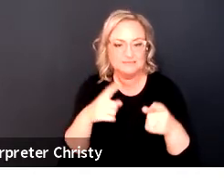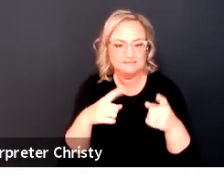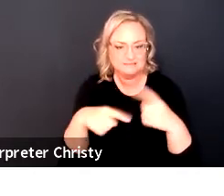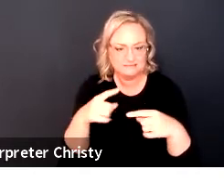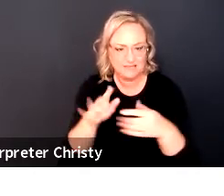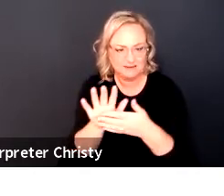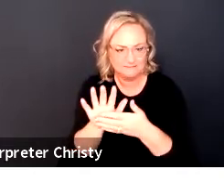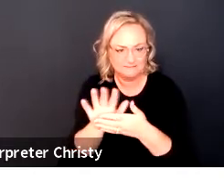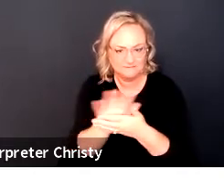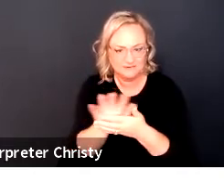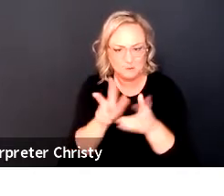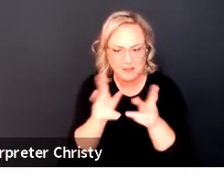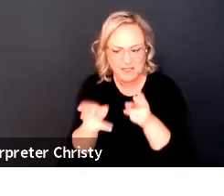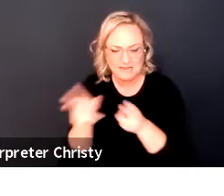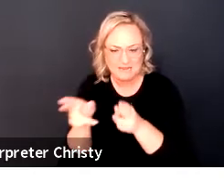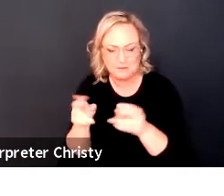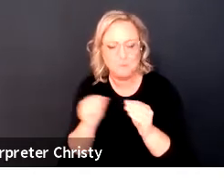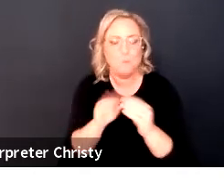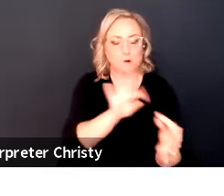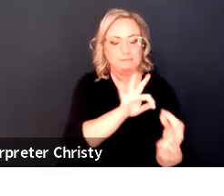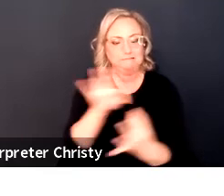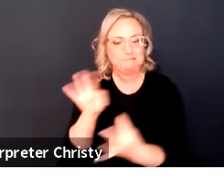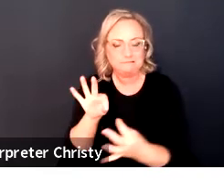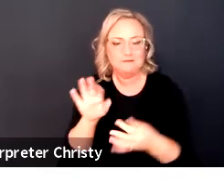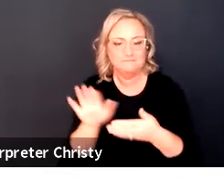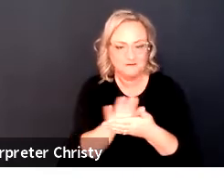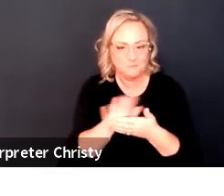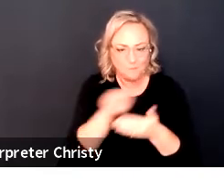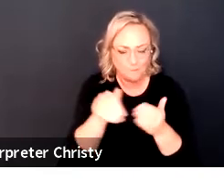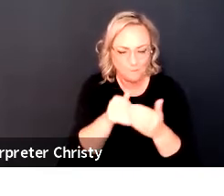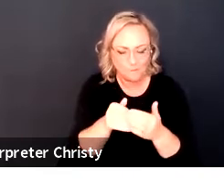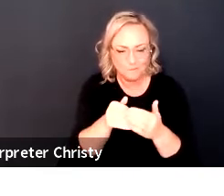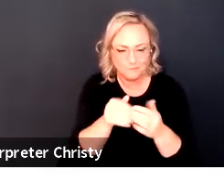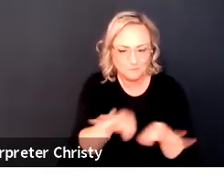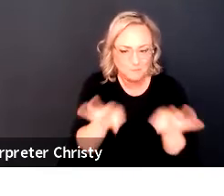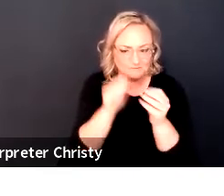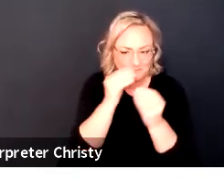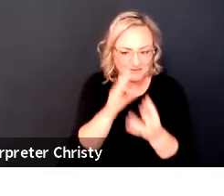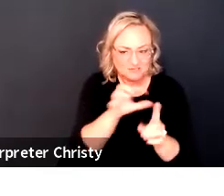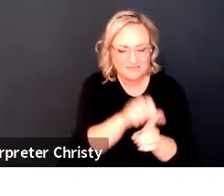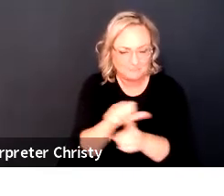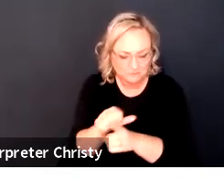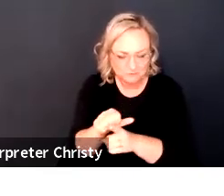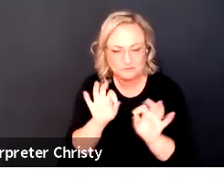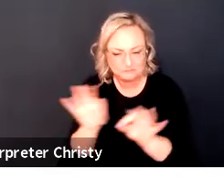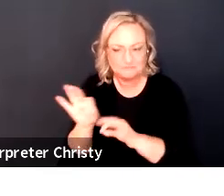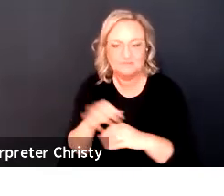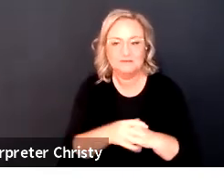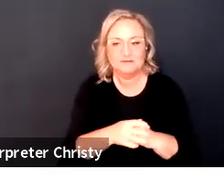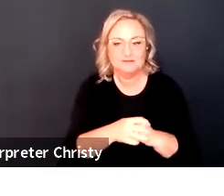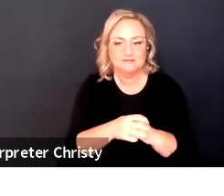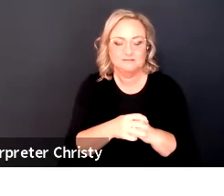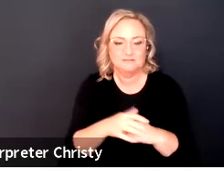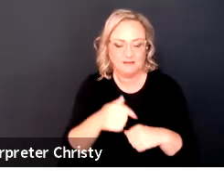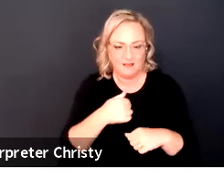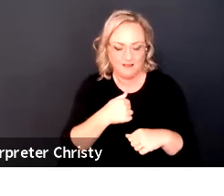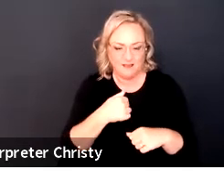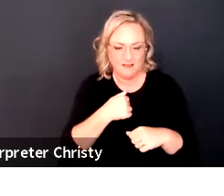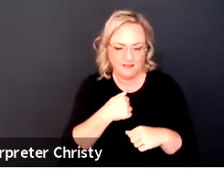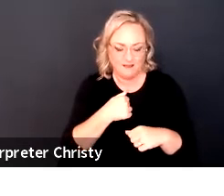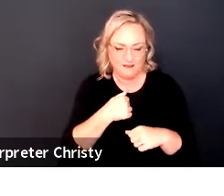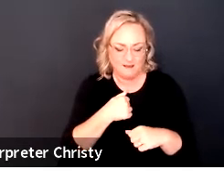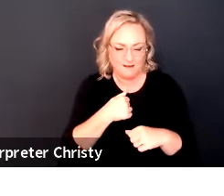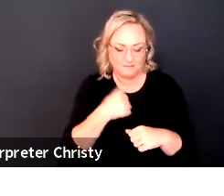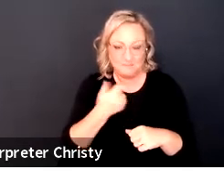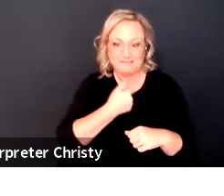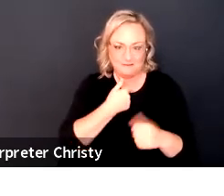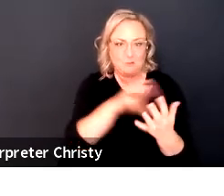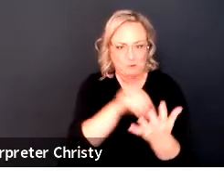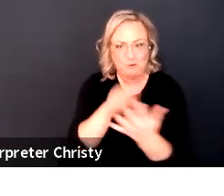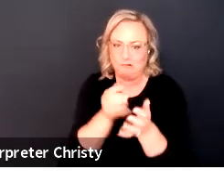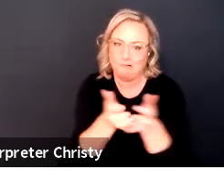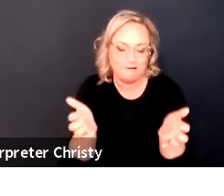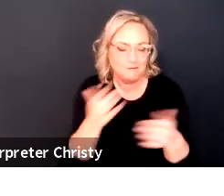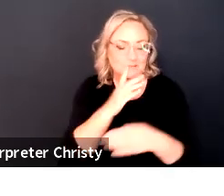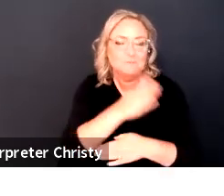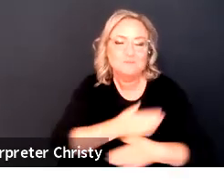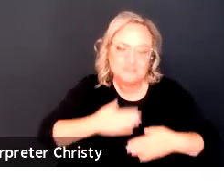Courtney Williams: that's edited and making sure that all the relevant information is captured Thank you so much, this was powerful I for one learned a lot and I appreciate everyone's testimonial Thank you so much.